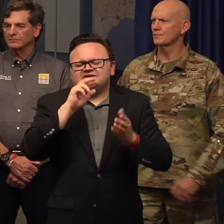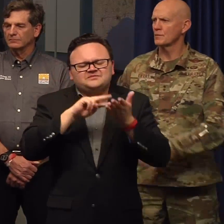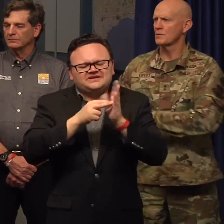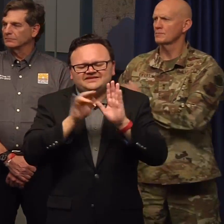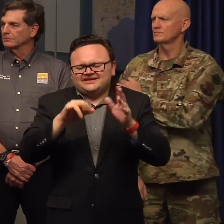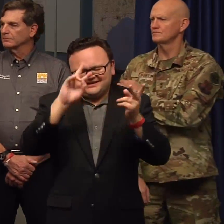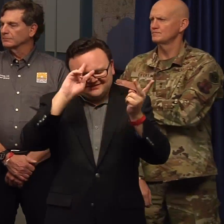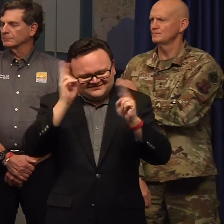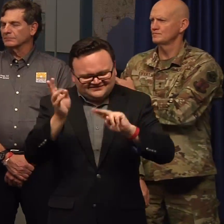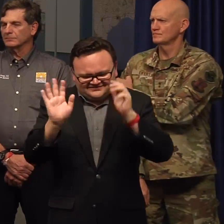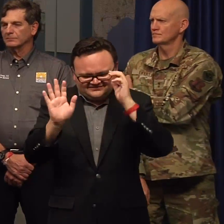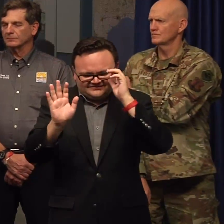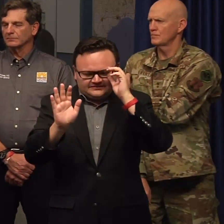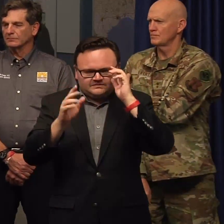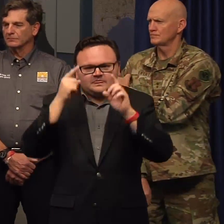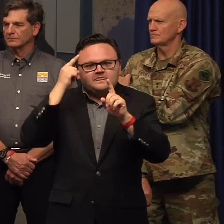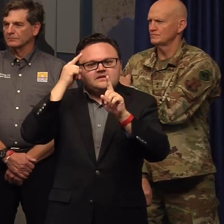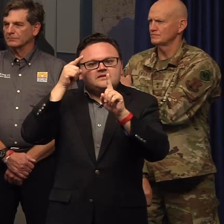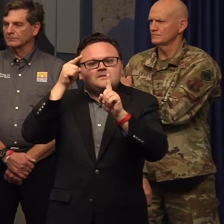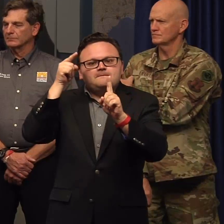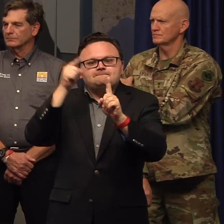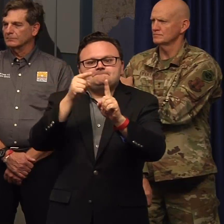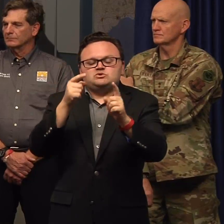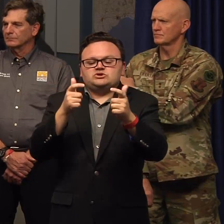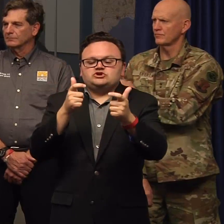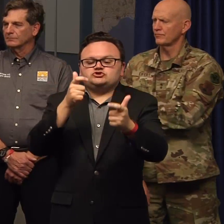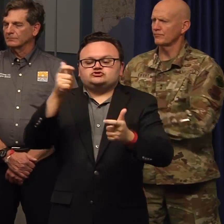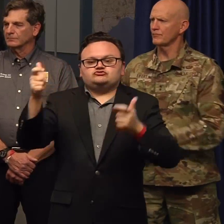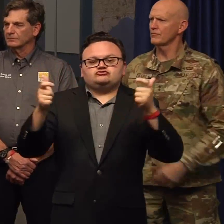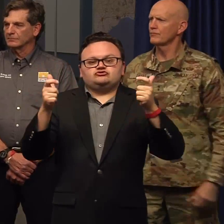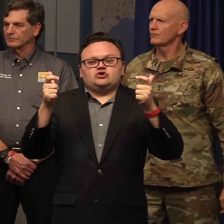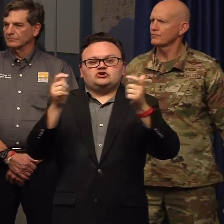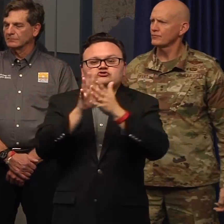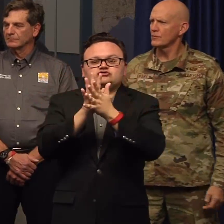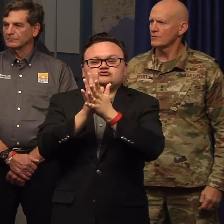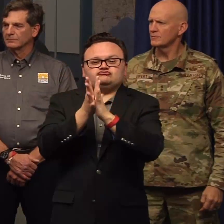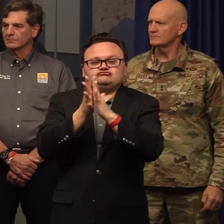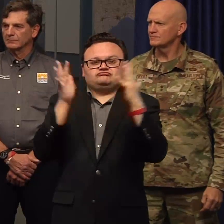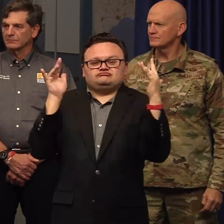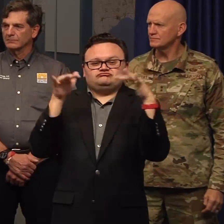INTERPRETING YOUR ORDER ON BARS AND CLUBS TO ALLOW A BARTO STAY OPEN BUT NOT SERVE ALCOHOL AFTER 5 PM. WAS THAT YOUR INTENTION AND DID